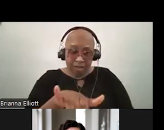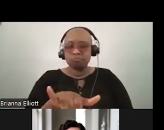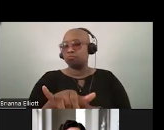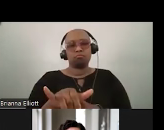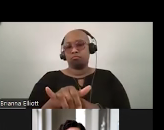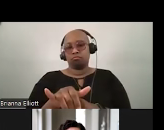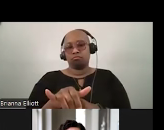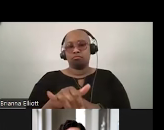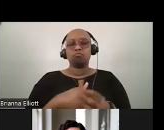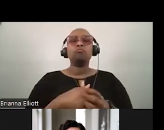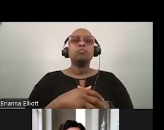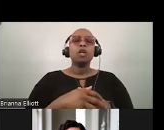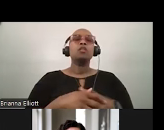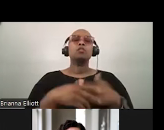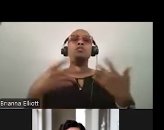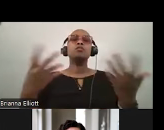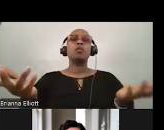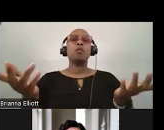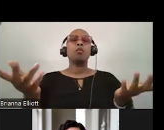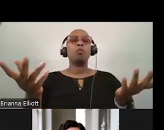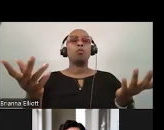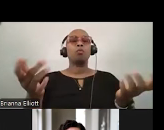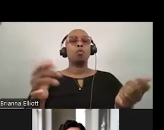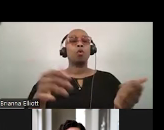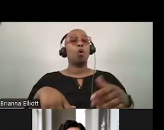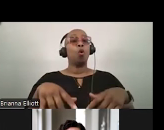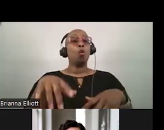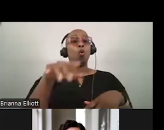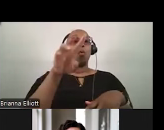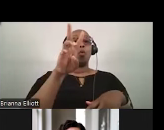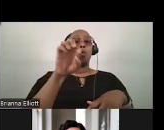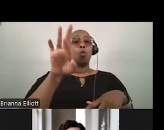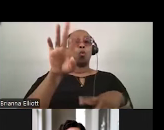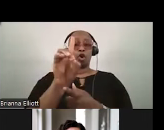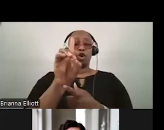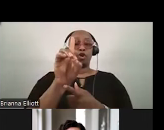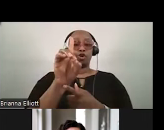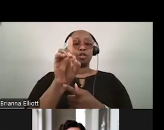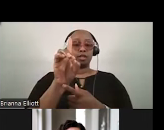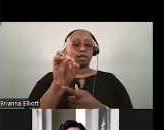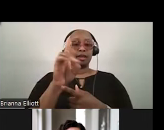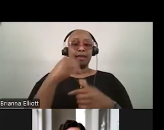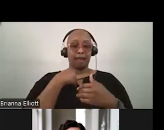just so you know what you're looking for. Okay, so Word, it uses built-in styles like heading one,